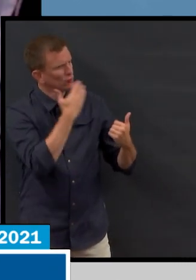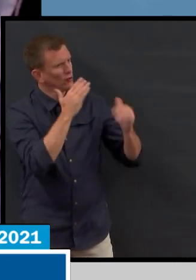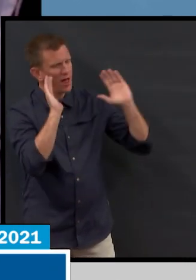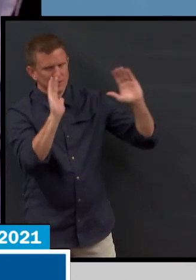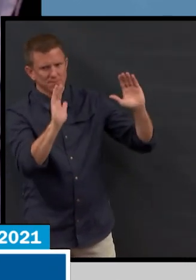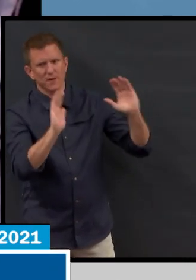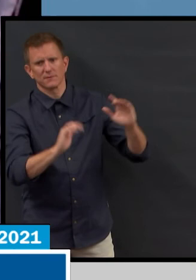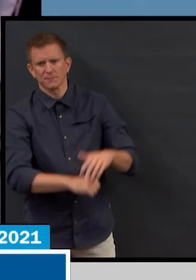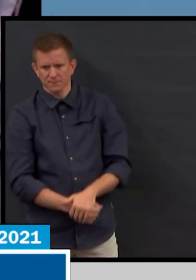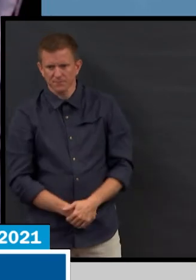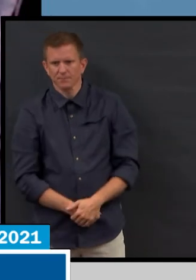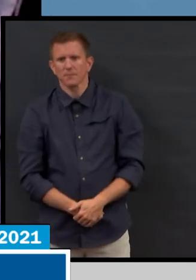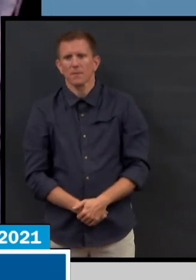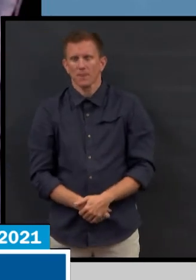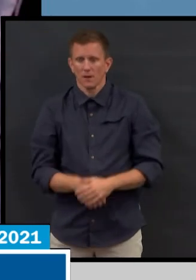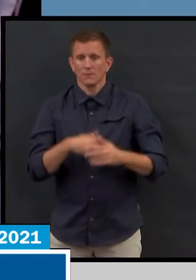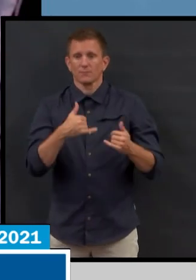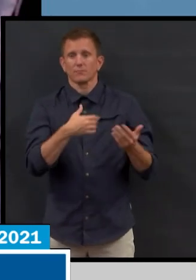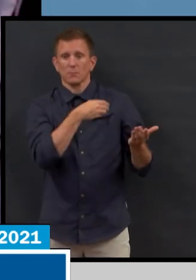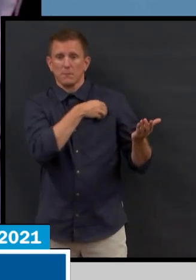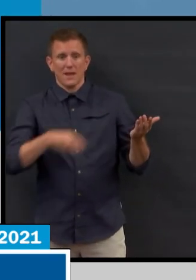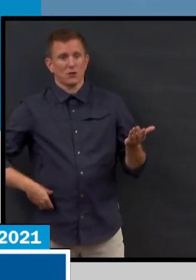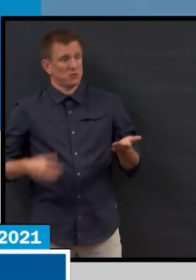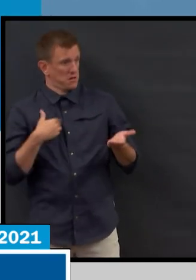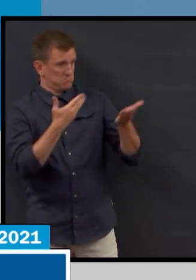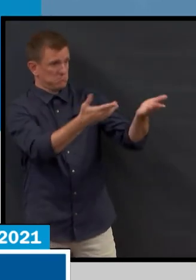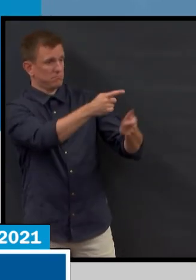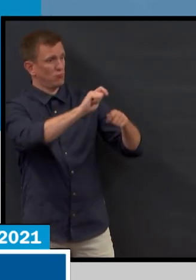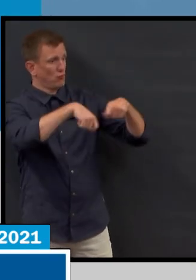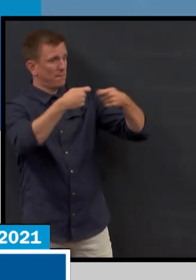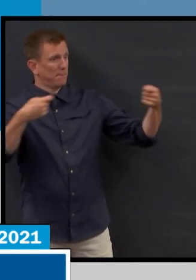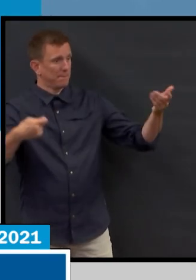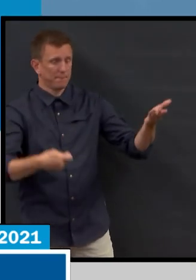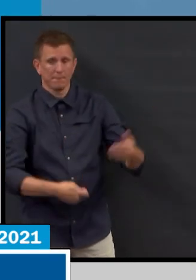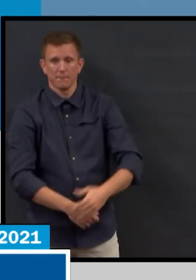so you can wrap us up for this evening lauren neil we celebrate you once again for doing a phenomenal